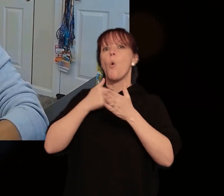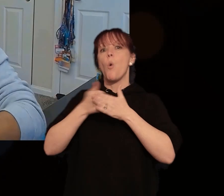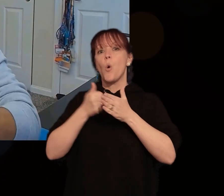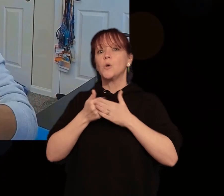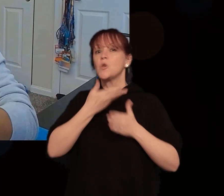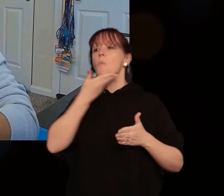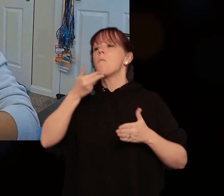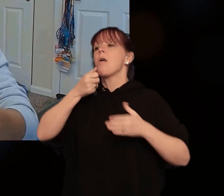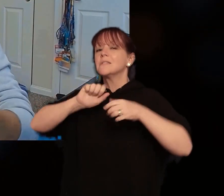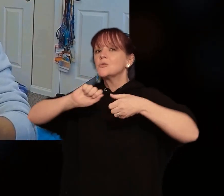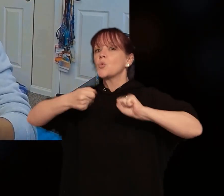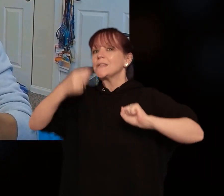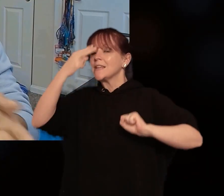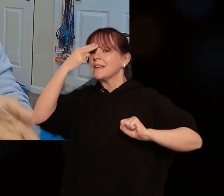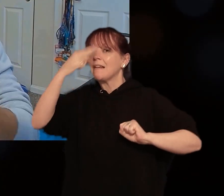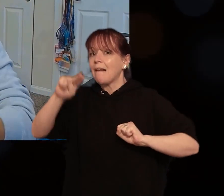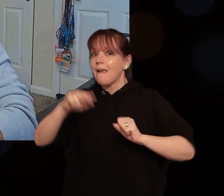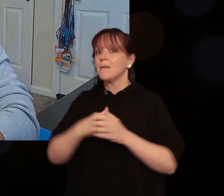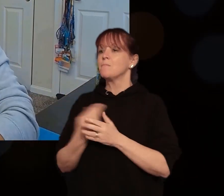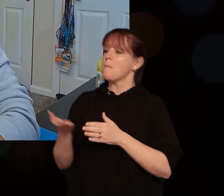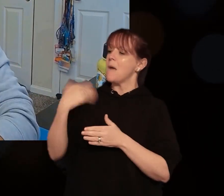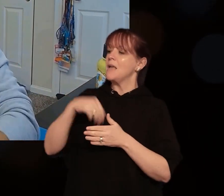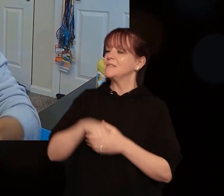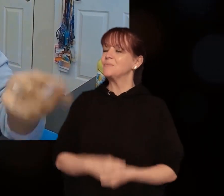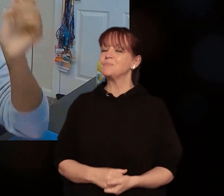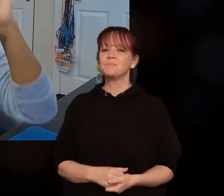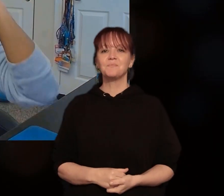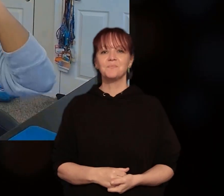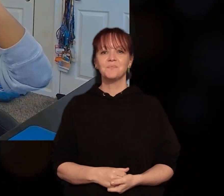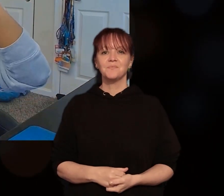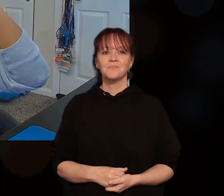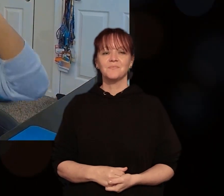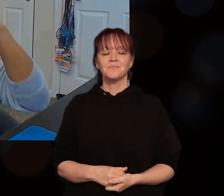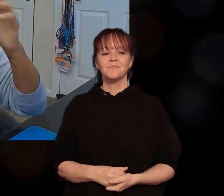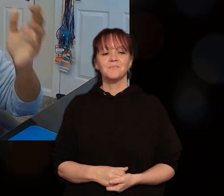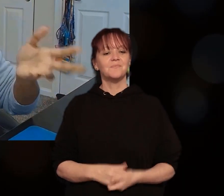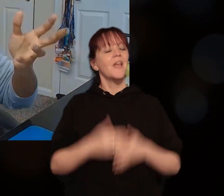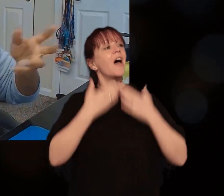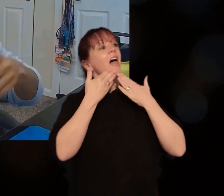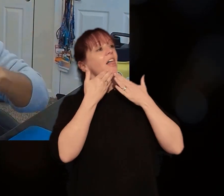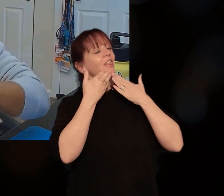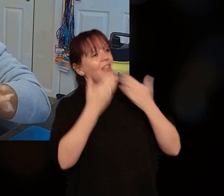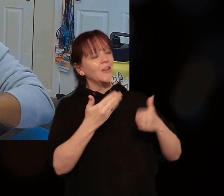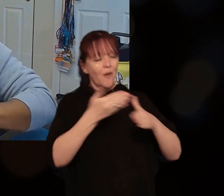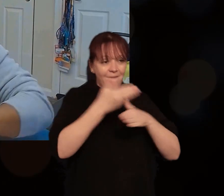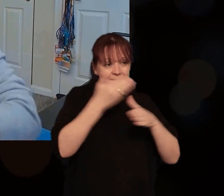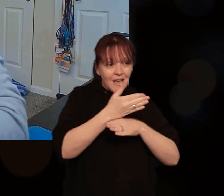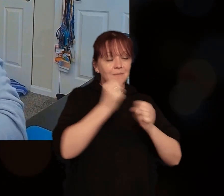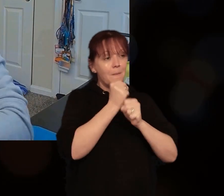Hi, yes, hello. Thank you so, so much, Steve! So, events, media, comms and PR,